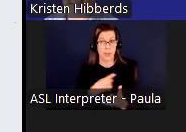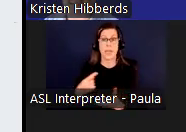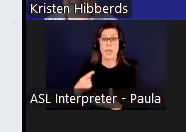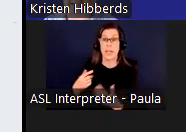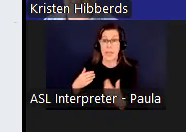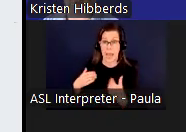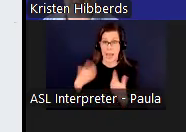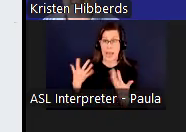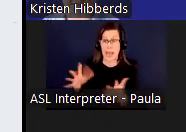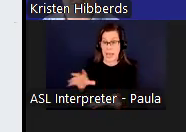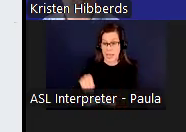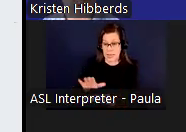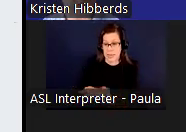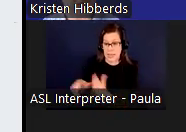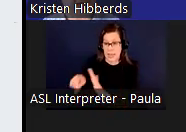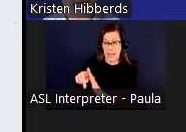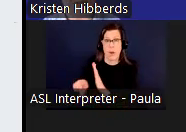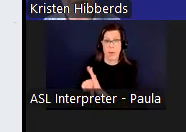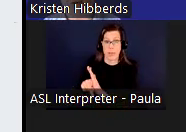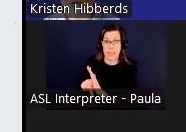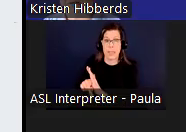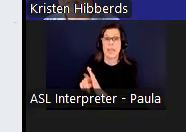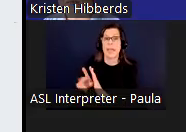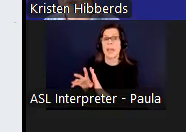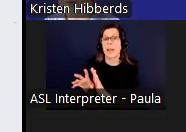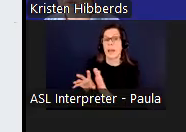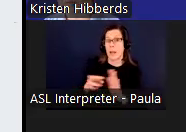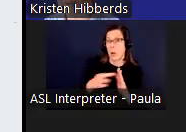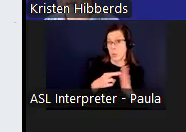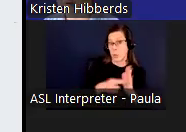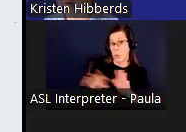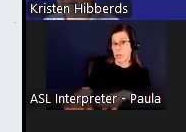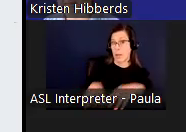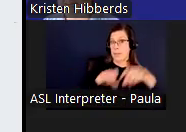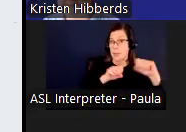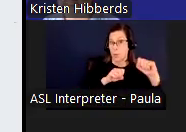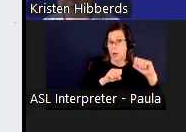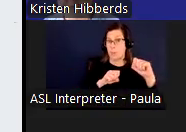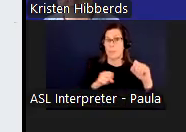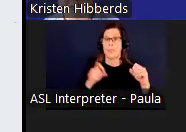being absorbed into rule, and so it's supposed to provide some